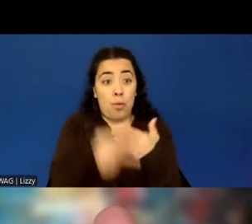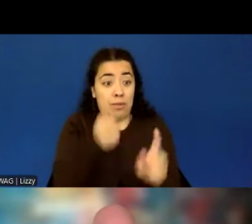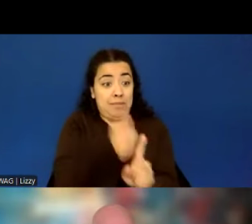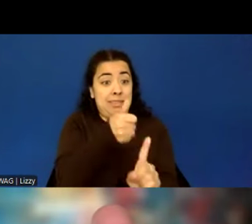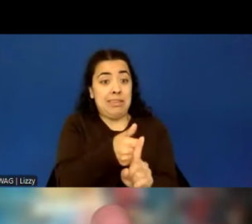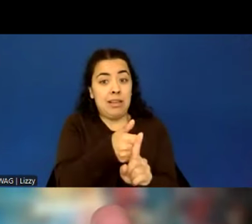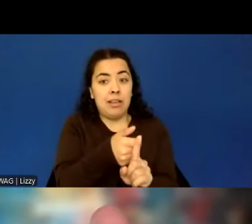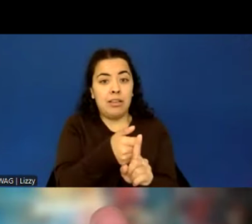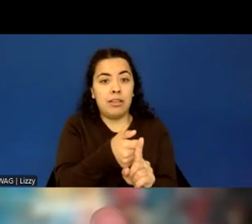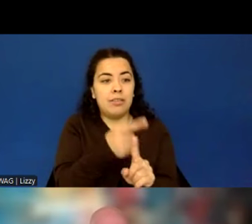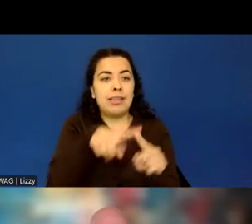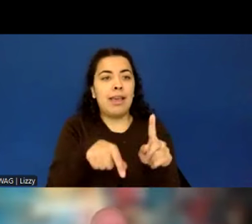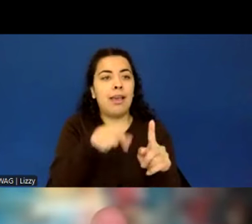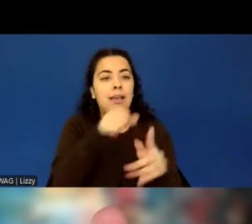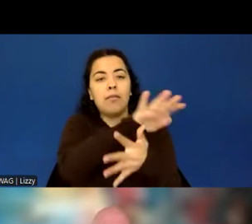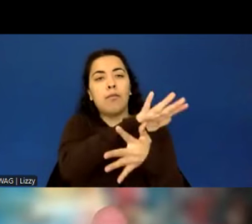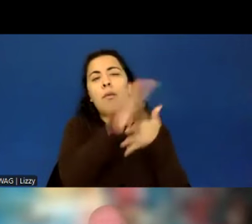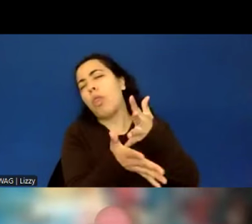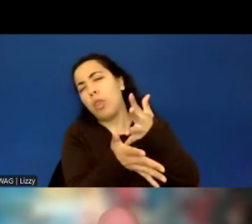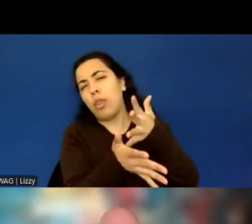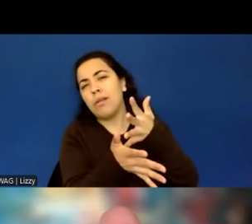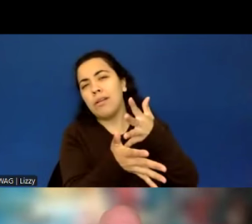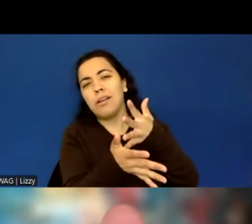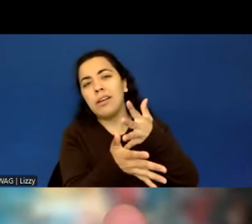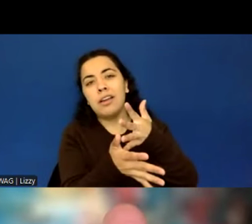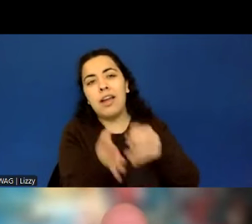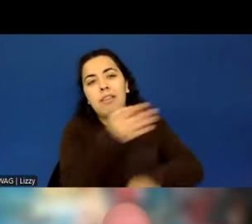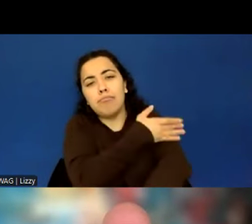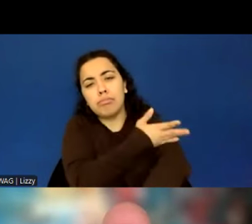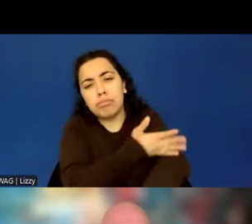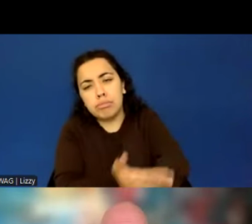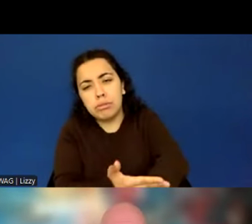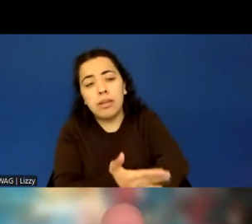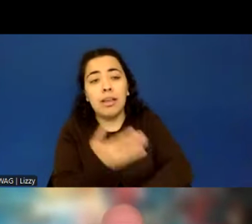deprioritized and regressing in its efforts. But if you stop working on accessibility,